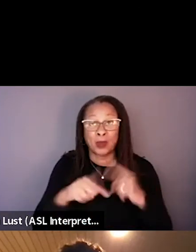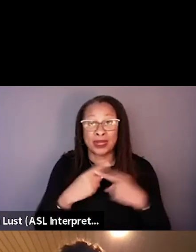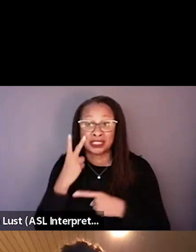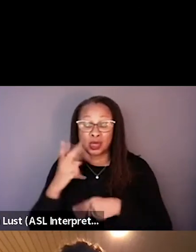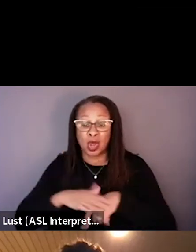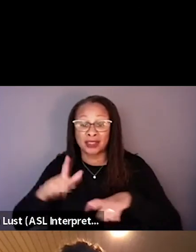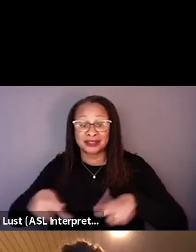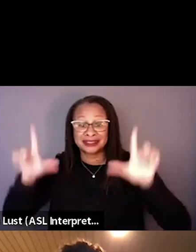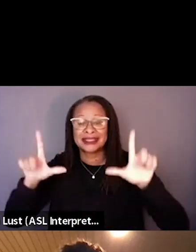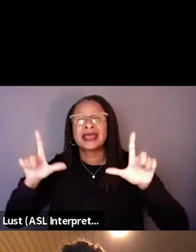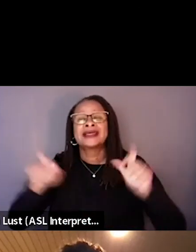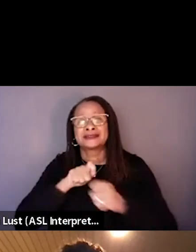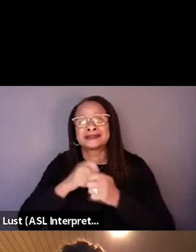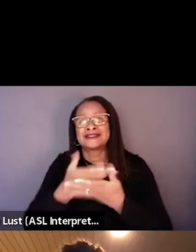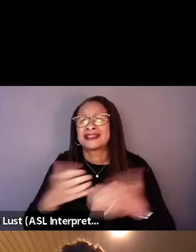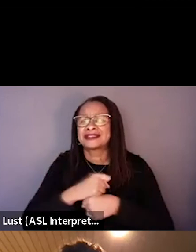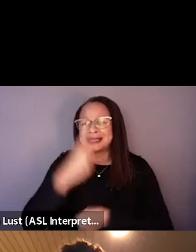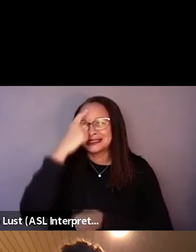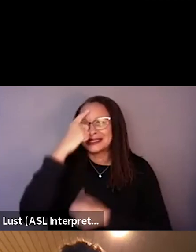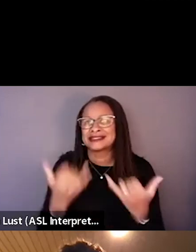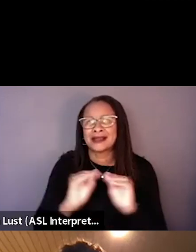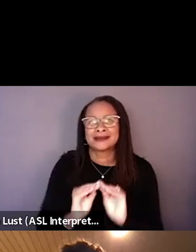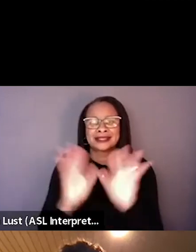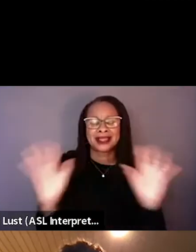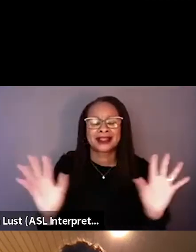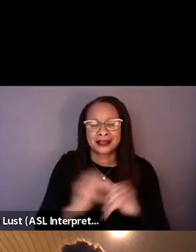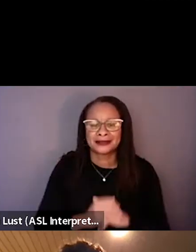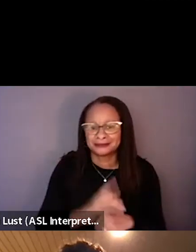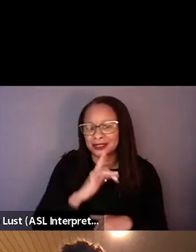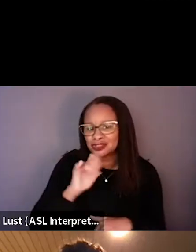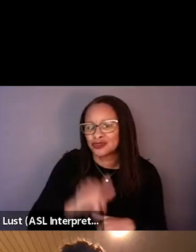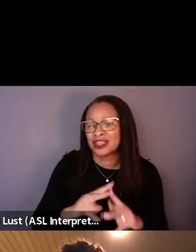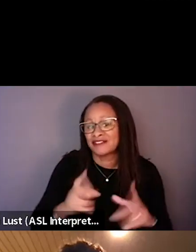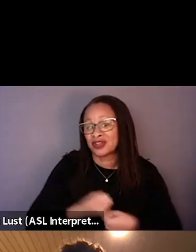certain things made sense to me, so it was really emotional. So yeah.